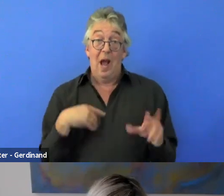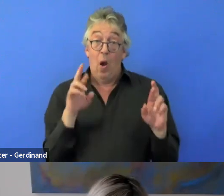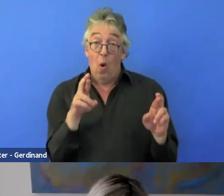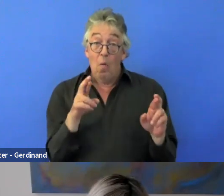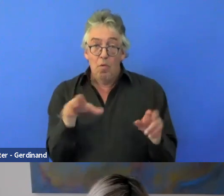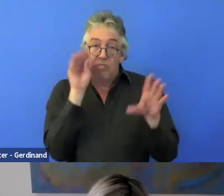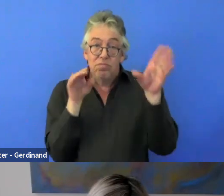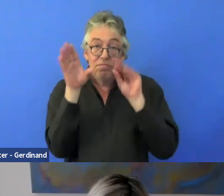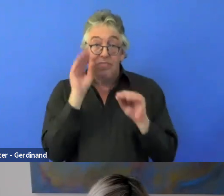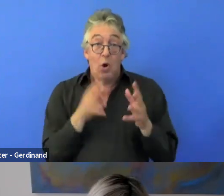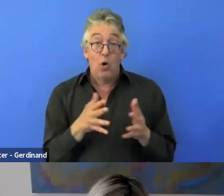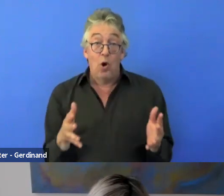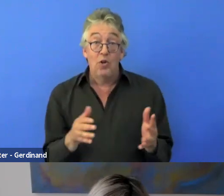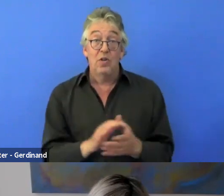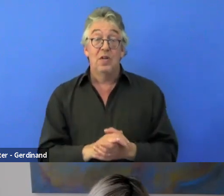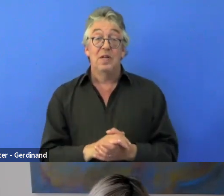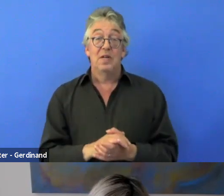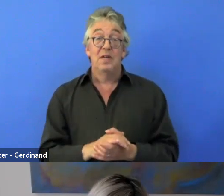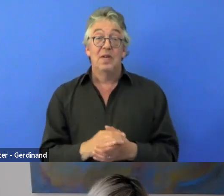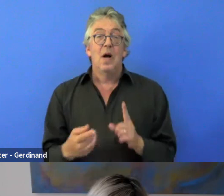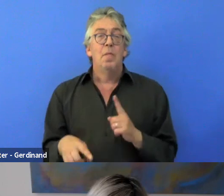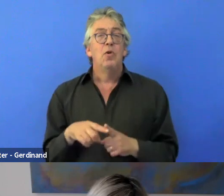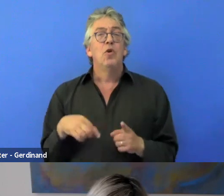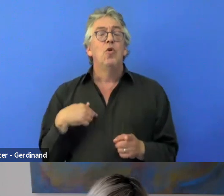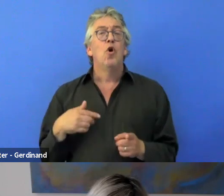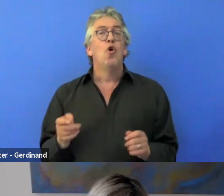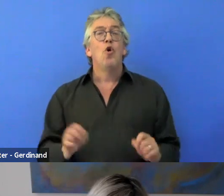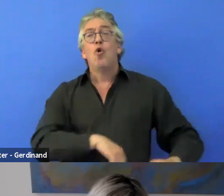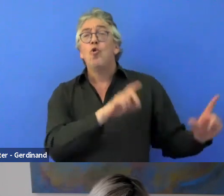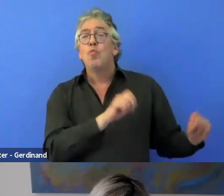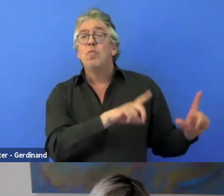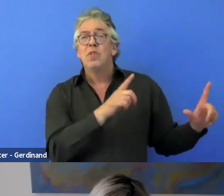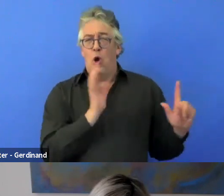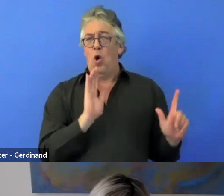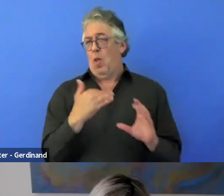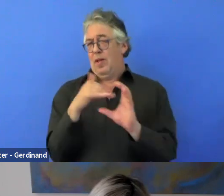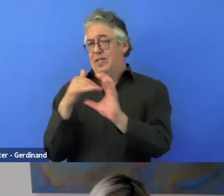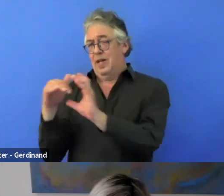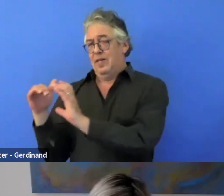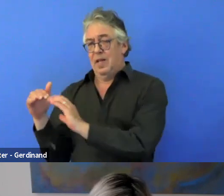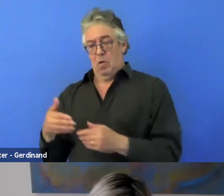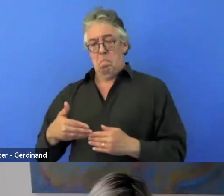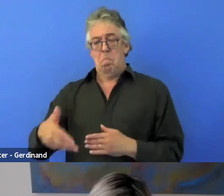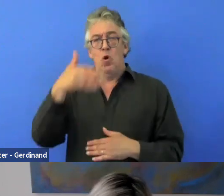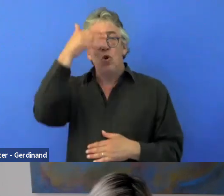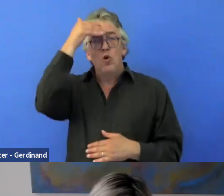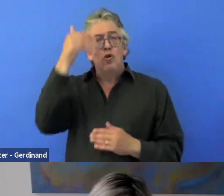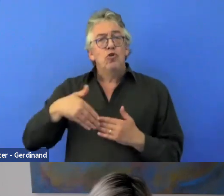As was said in the chat, we will share the presentation after. Over the summer we will make the recording available